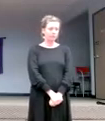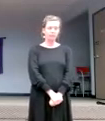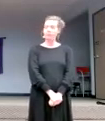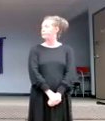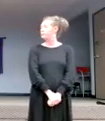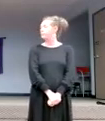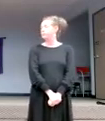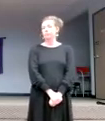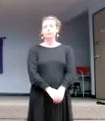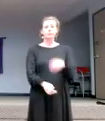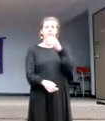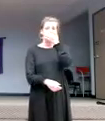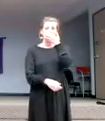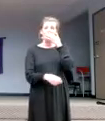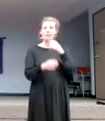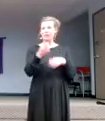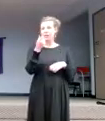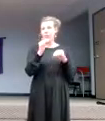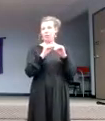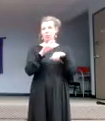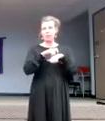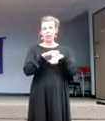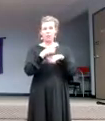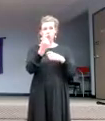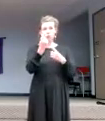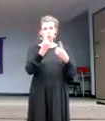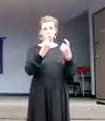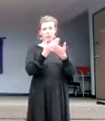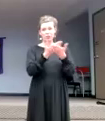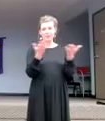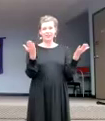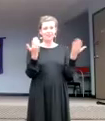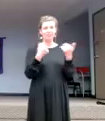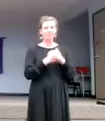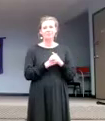We have a little time, so I want to go ahead and take some questions from the audience here.